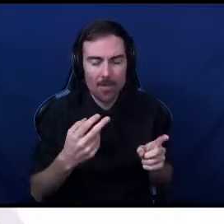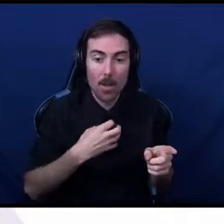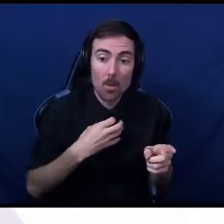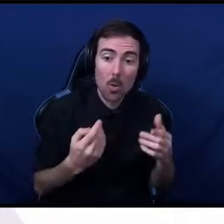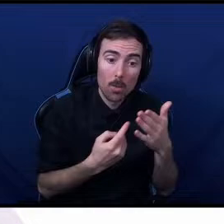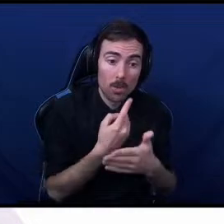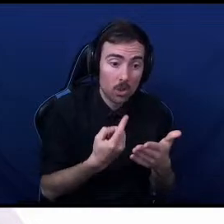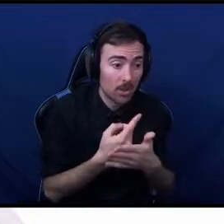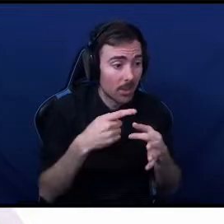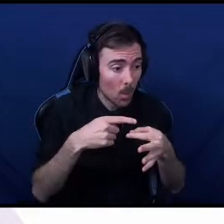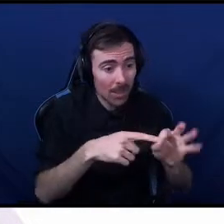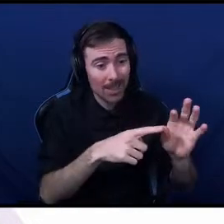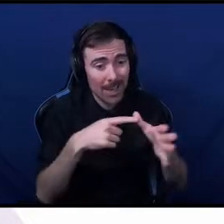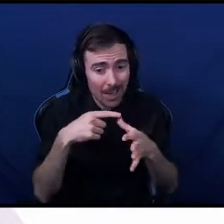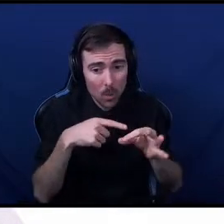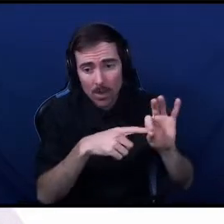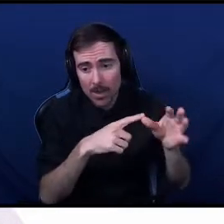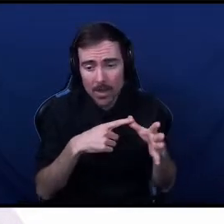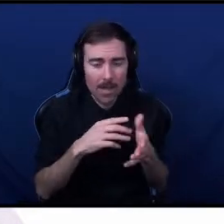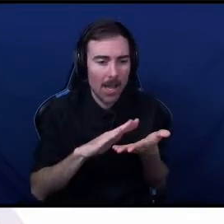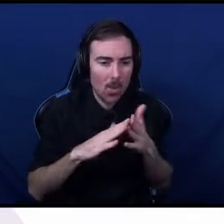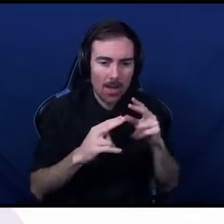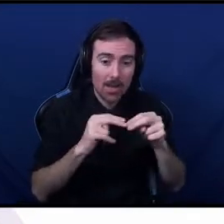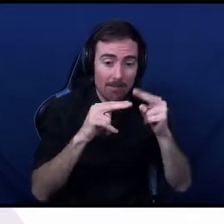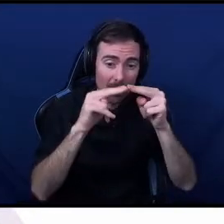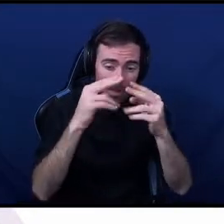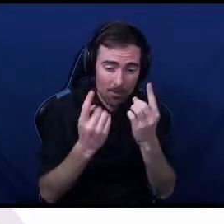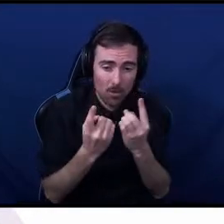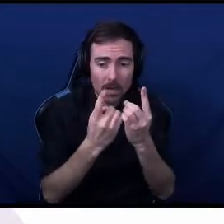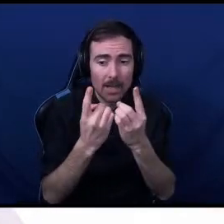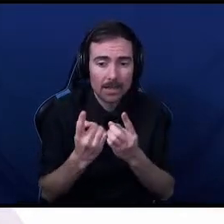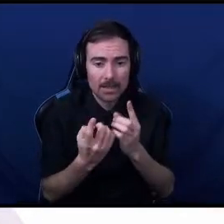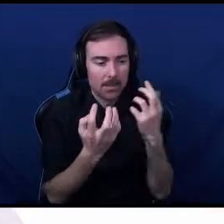develop products to suit more people. I think the social model